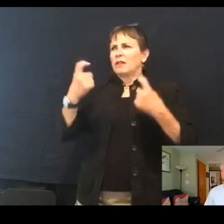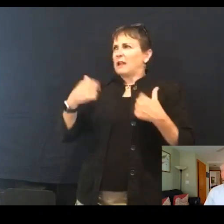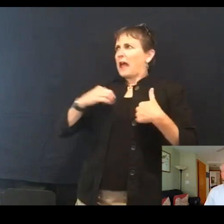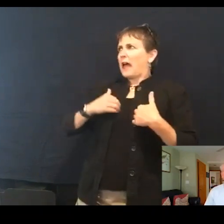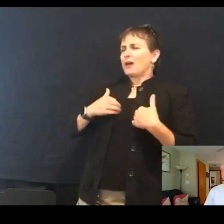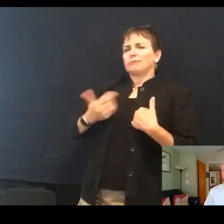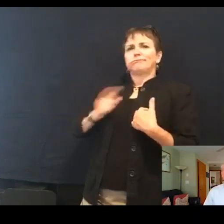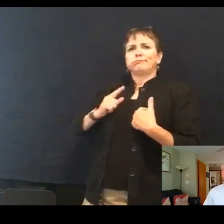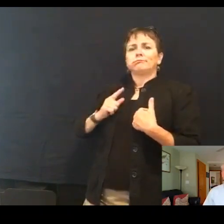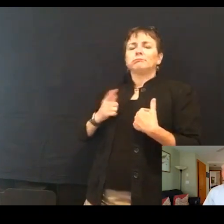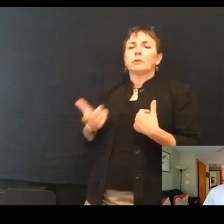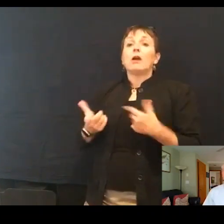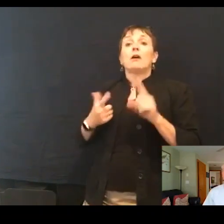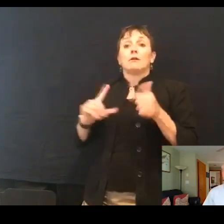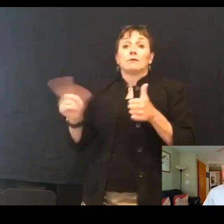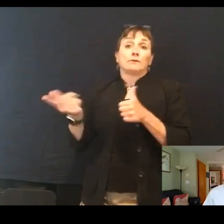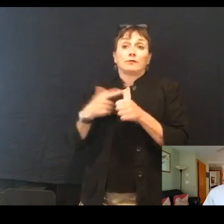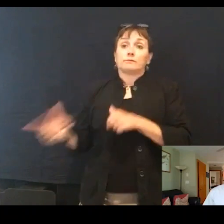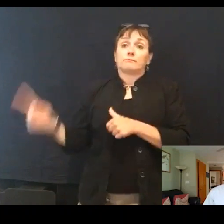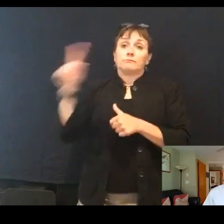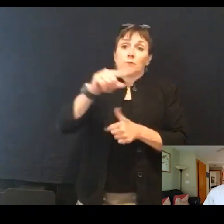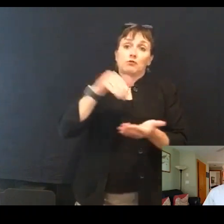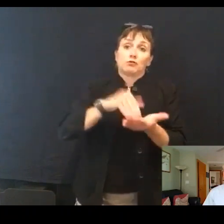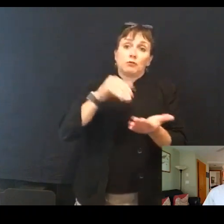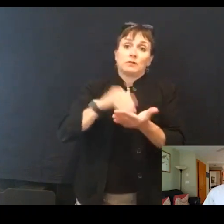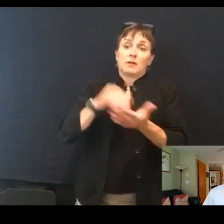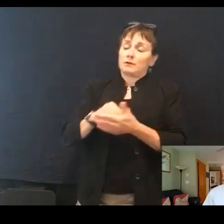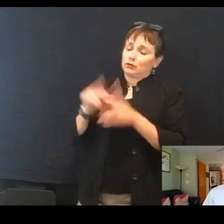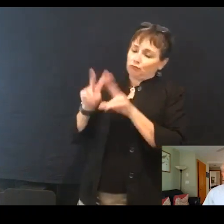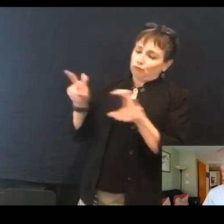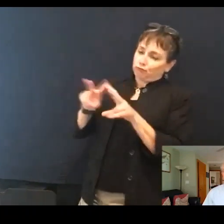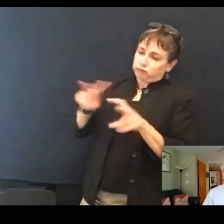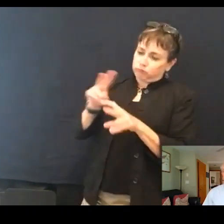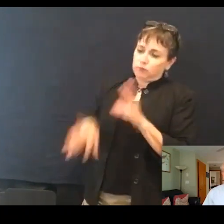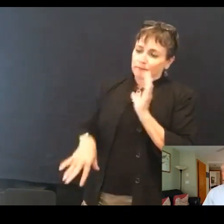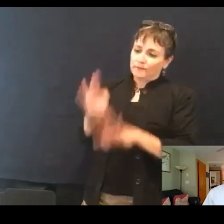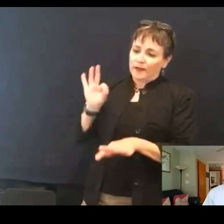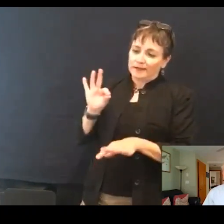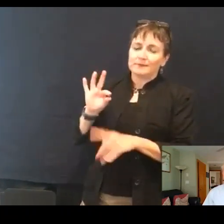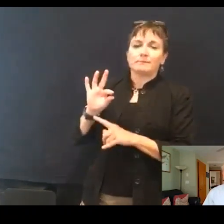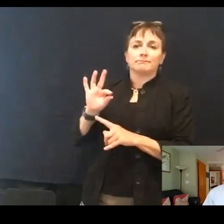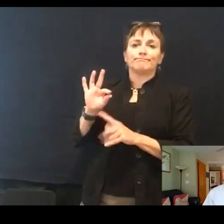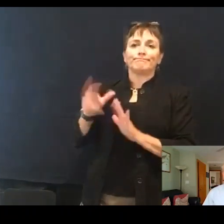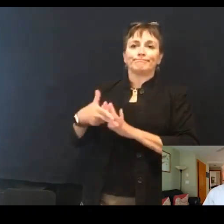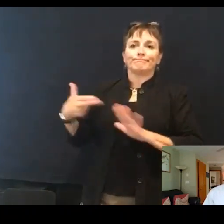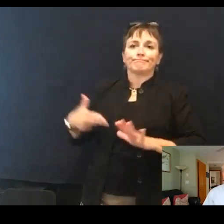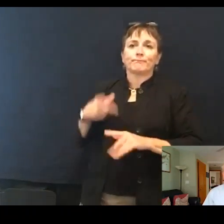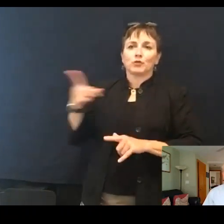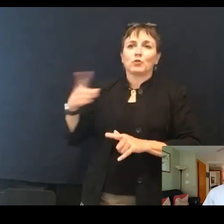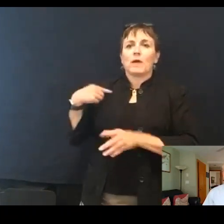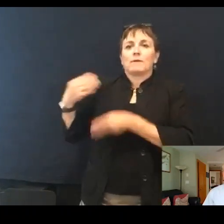Well, the first step, of course, is you receive a diagnosis for inherited retinal disease from your clinician.